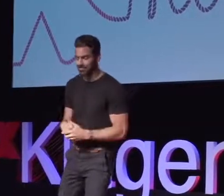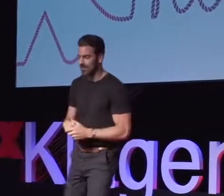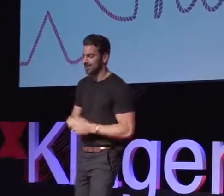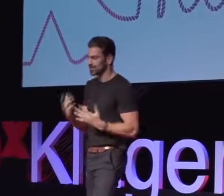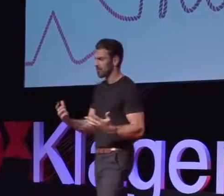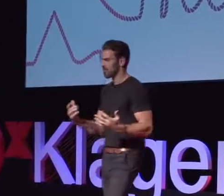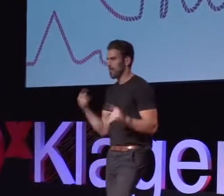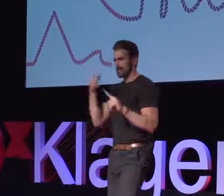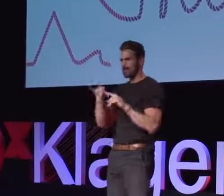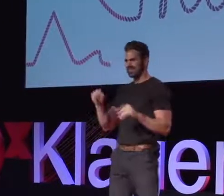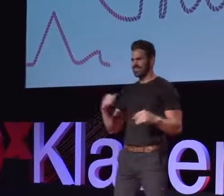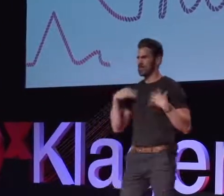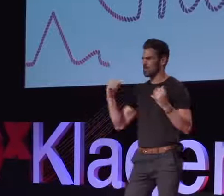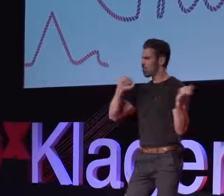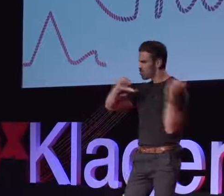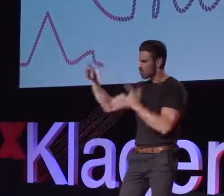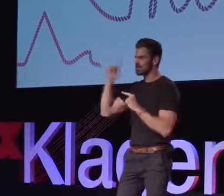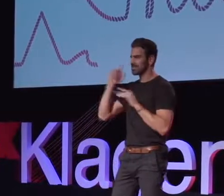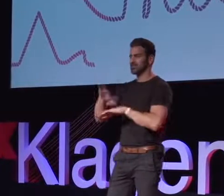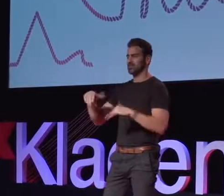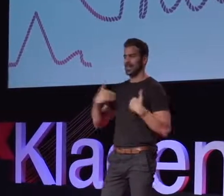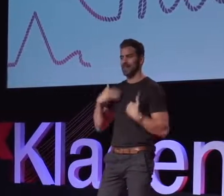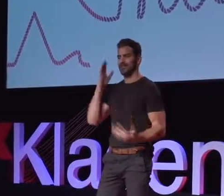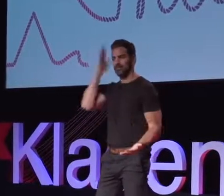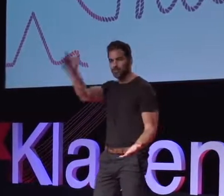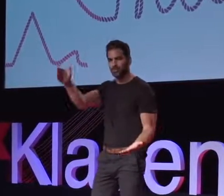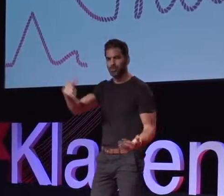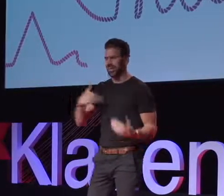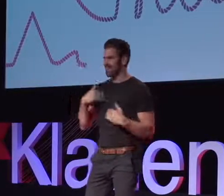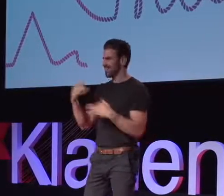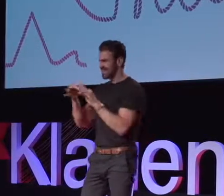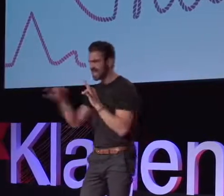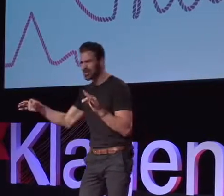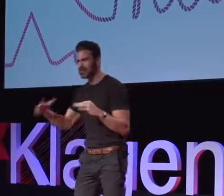i'm working to give every deaf child in the world a future filled with a rich language and the